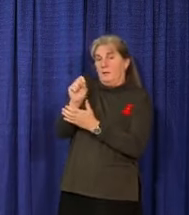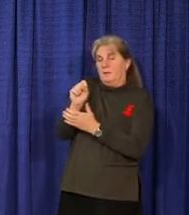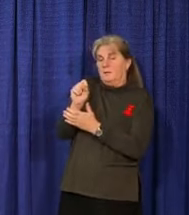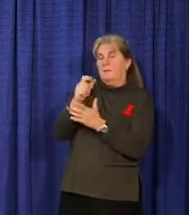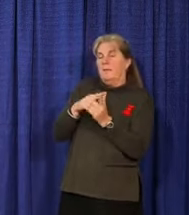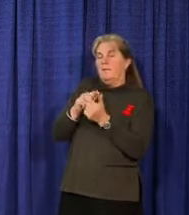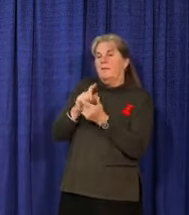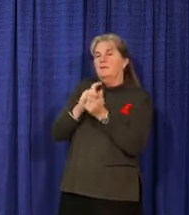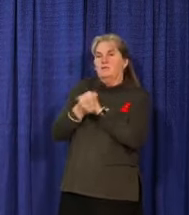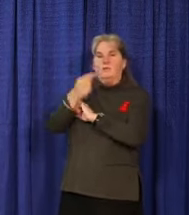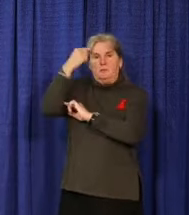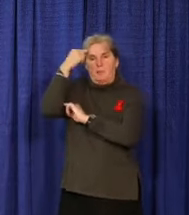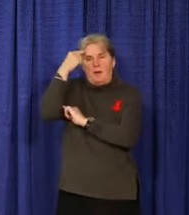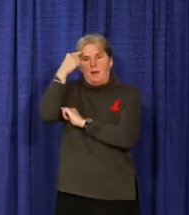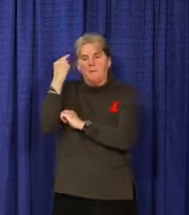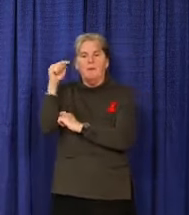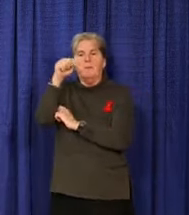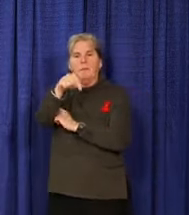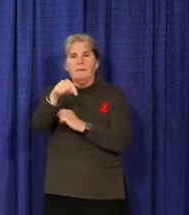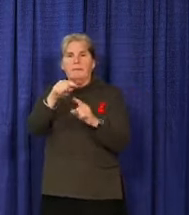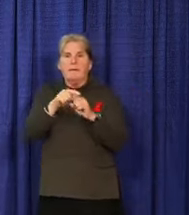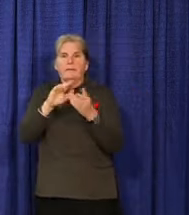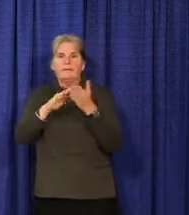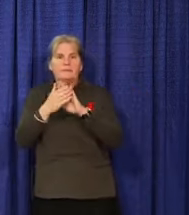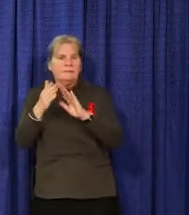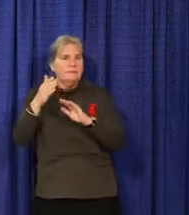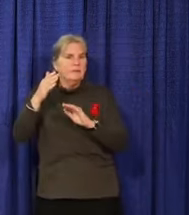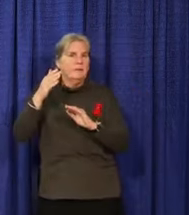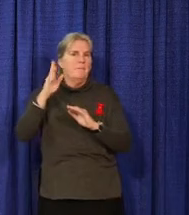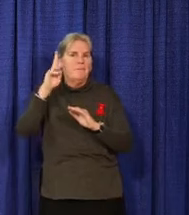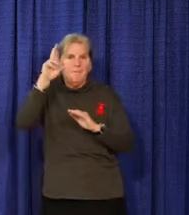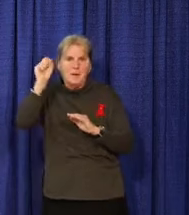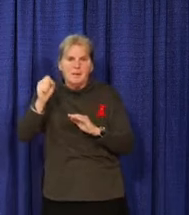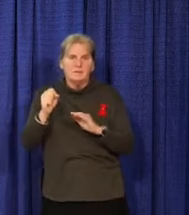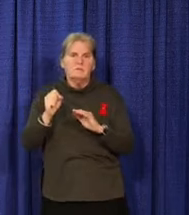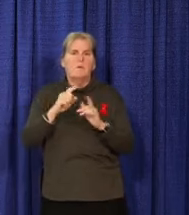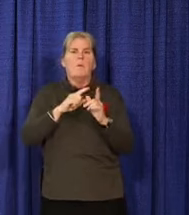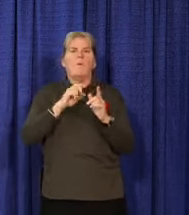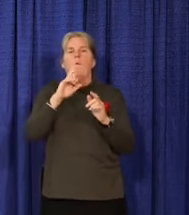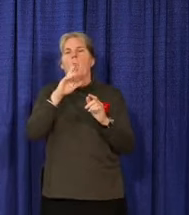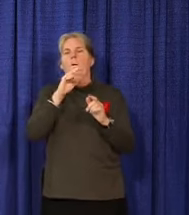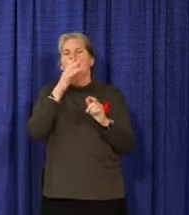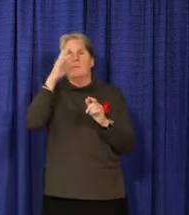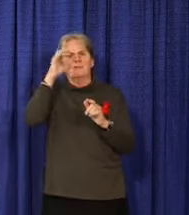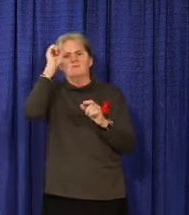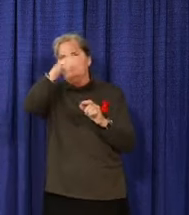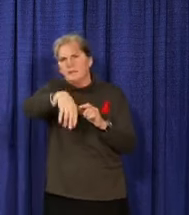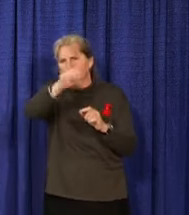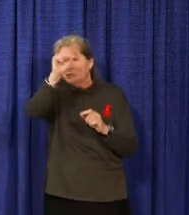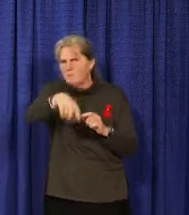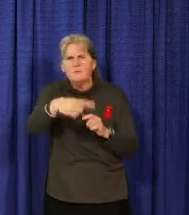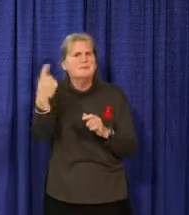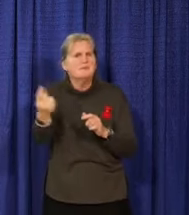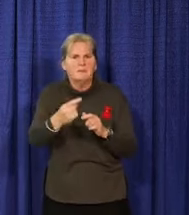city bus for they have other modes of transportation to get to school, so we expect those numbers will continue.